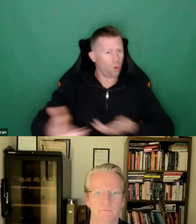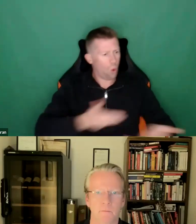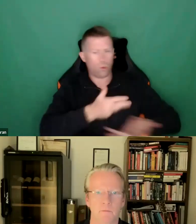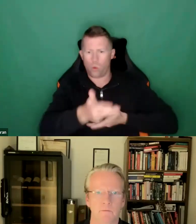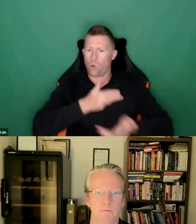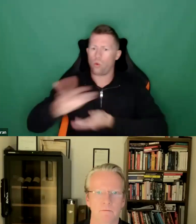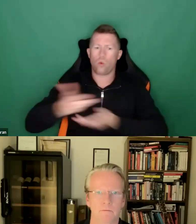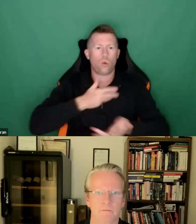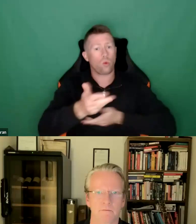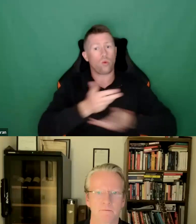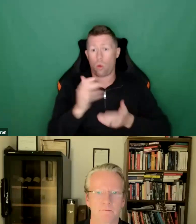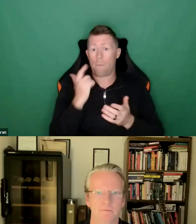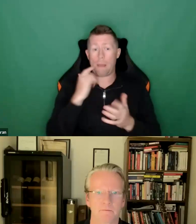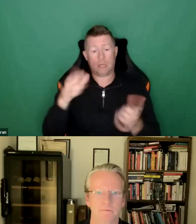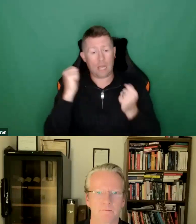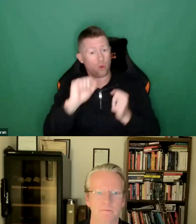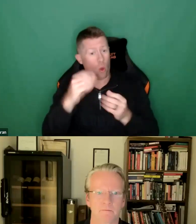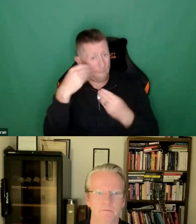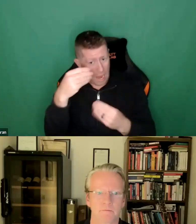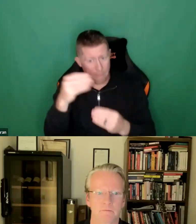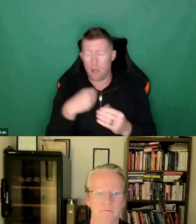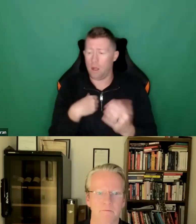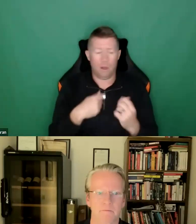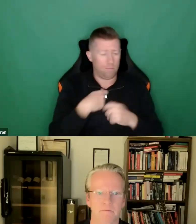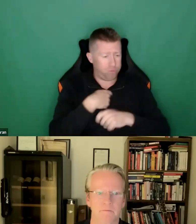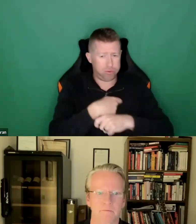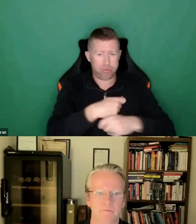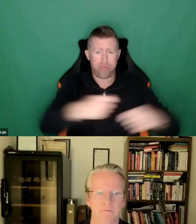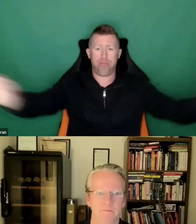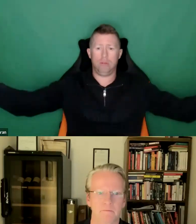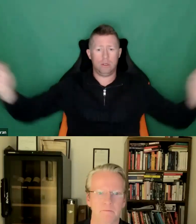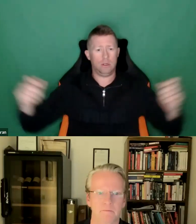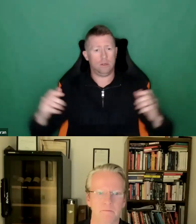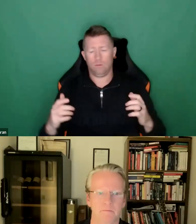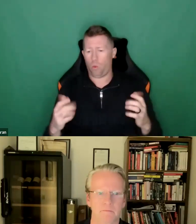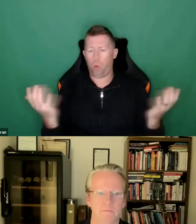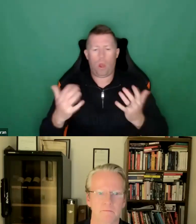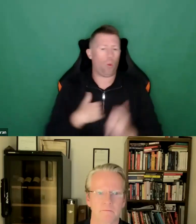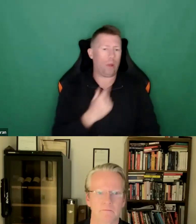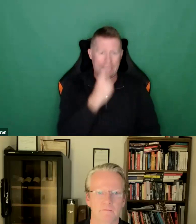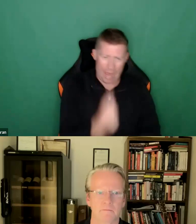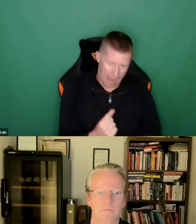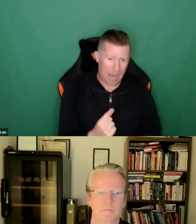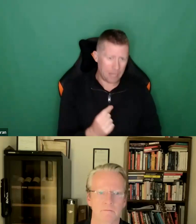starting point of something new. >> I love the way you both put that, you make it sound